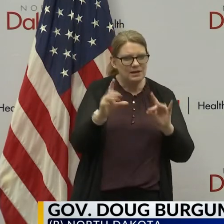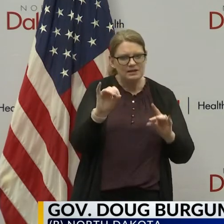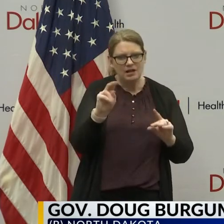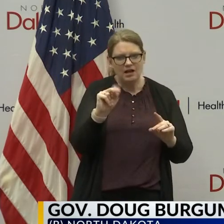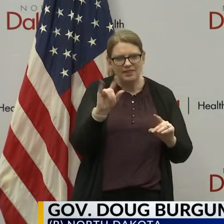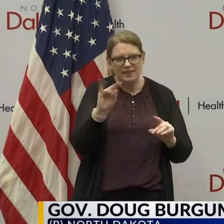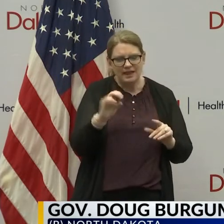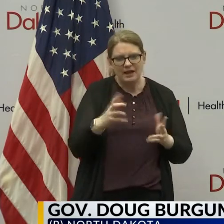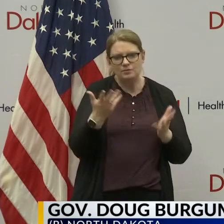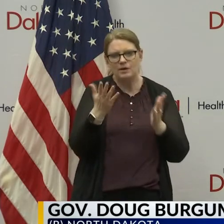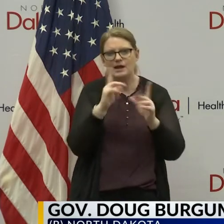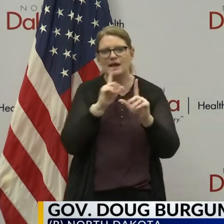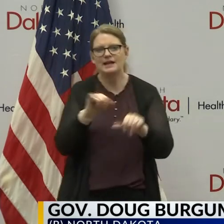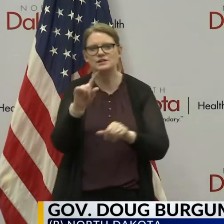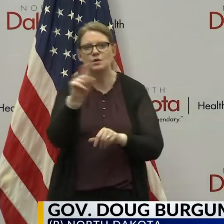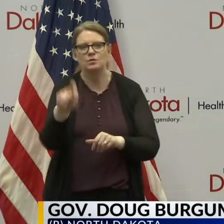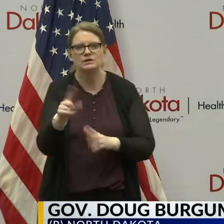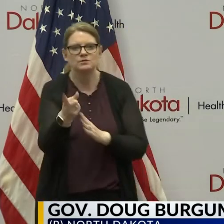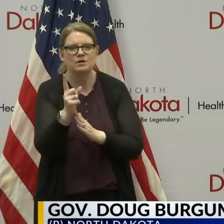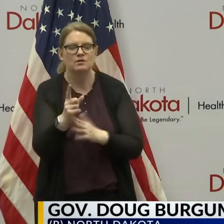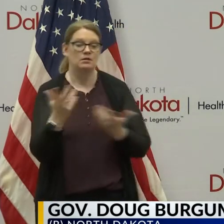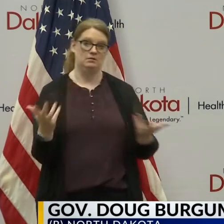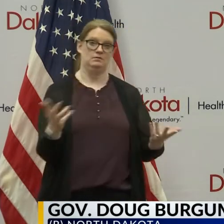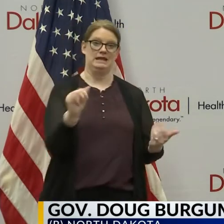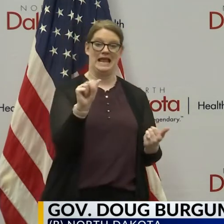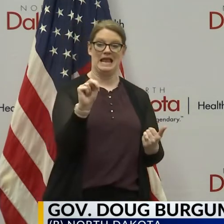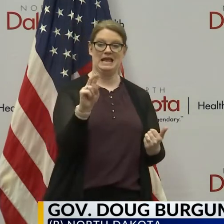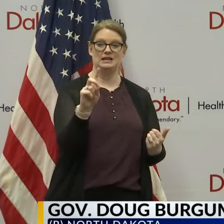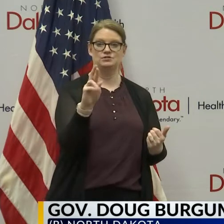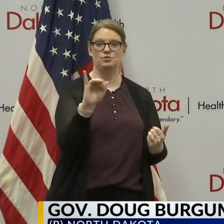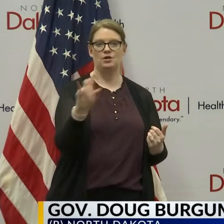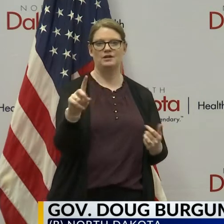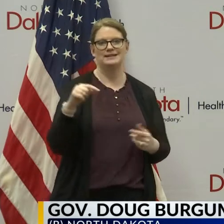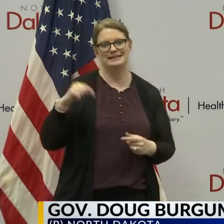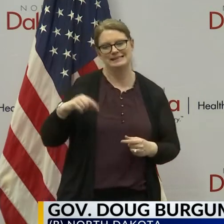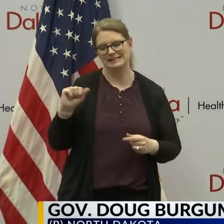THESE PRESS CONFERENCES TO GET FEEDBACK FROM THOSE OF YOU WHO ARE TYPING COMMENTS ONLINE WE